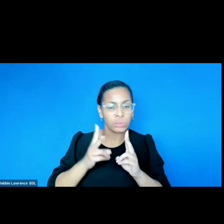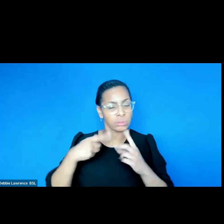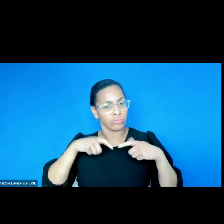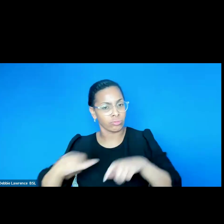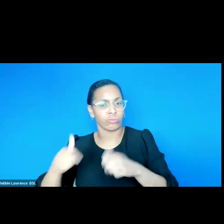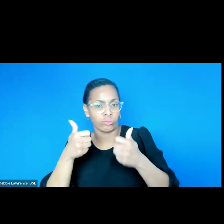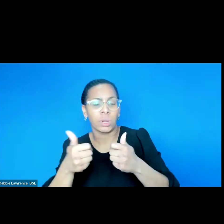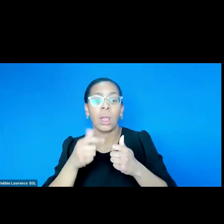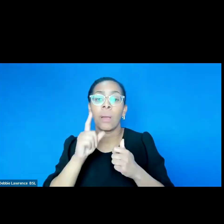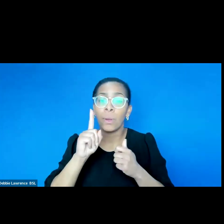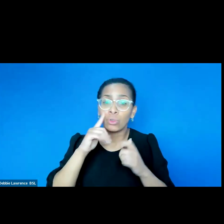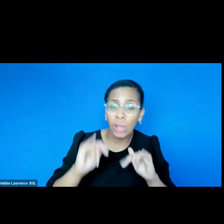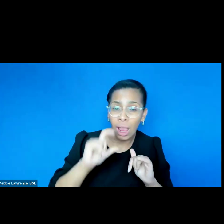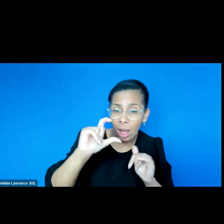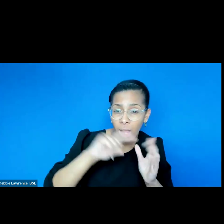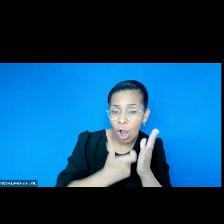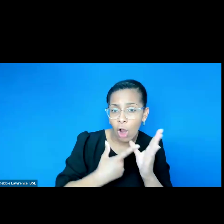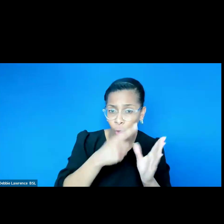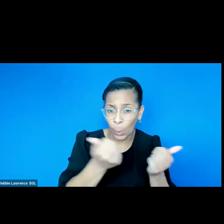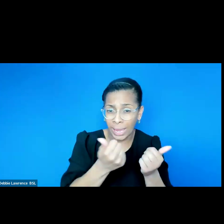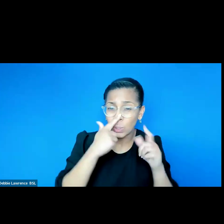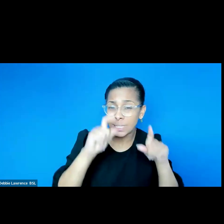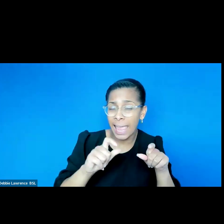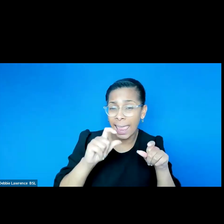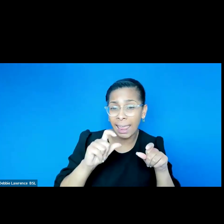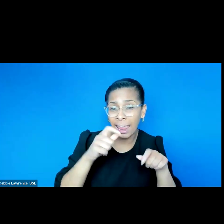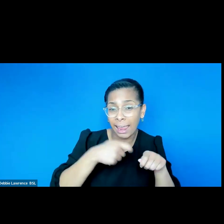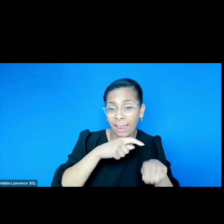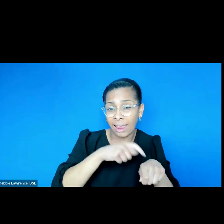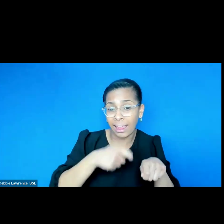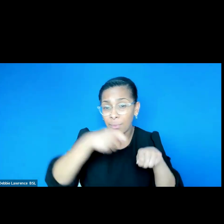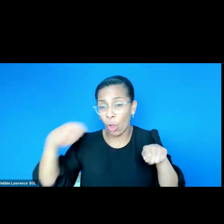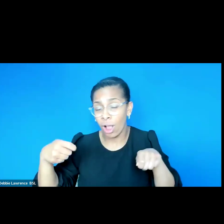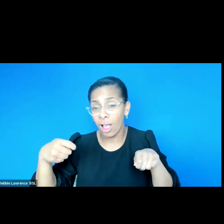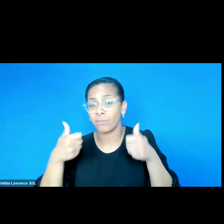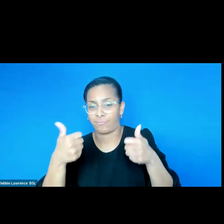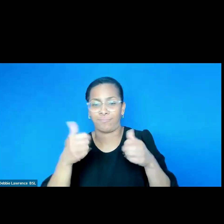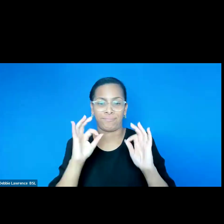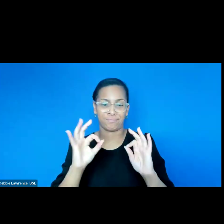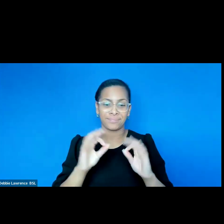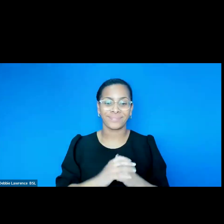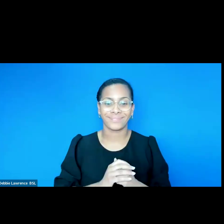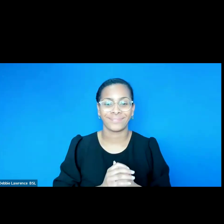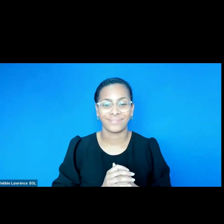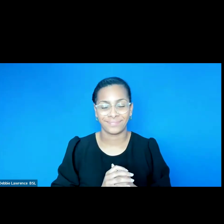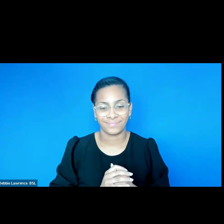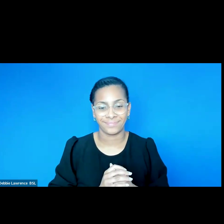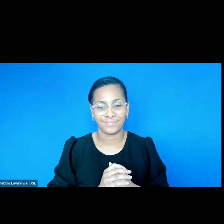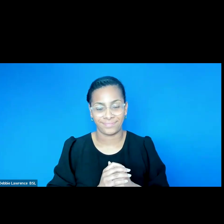are you okay to stay on for a little bit longer? Cara: Yes, absolutely. Amelia: Thank you so much. So we've had loads of